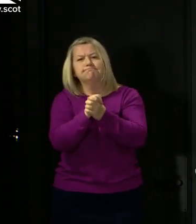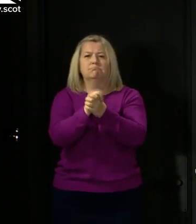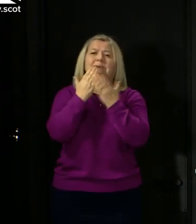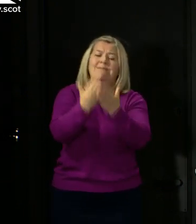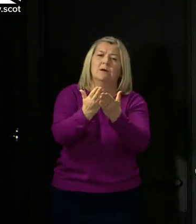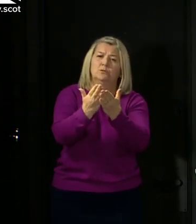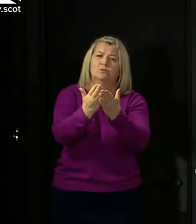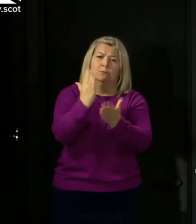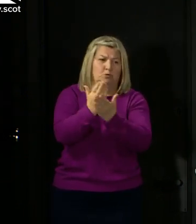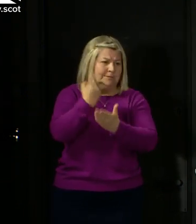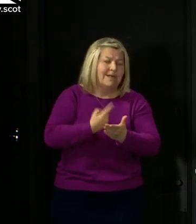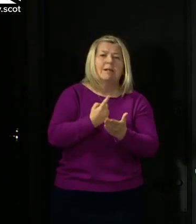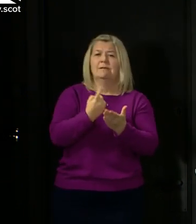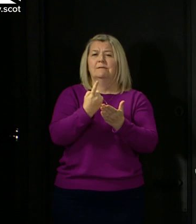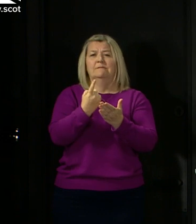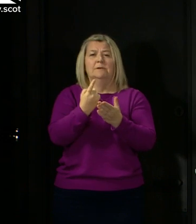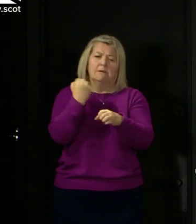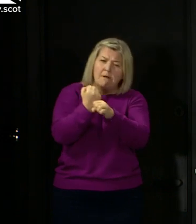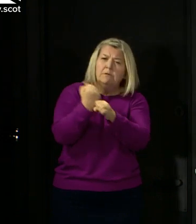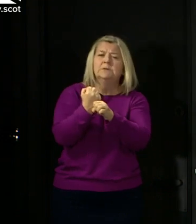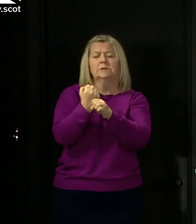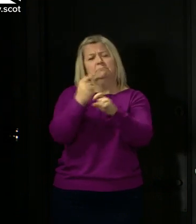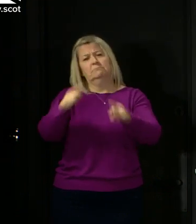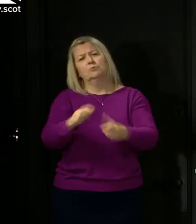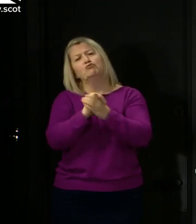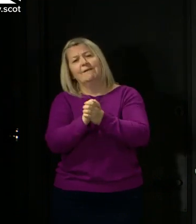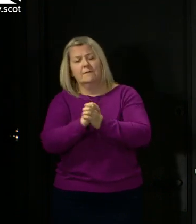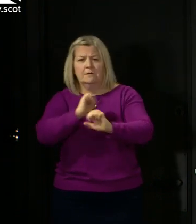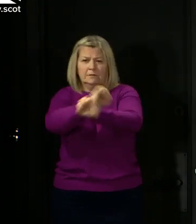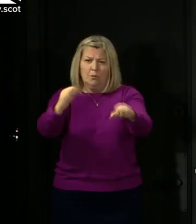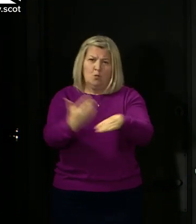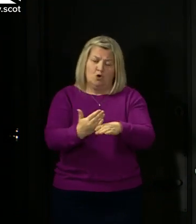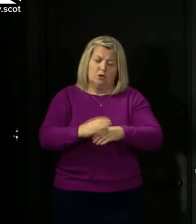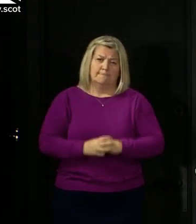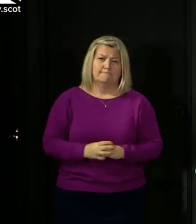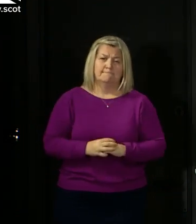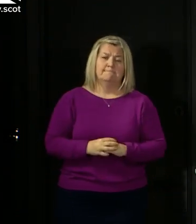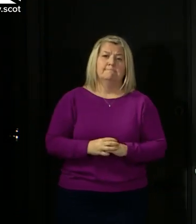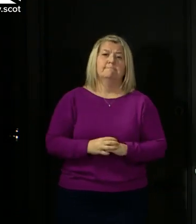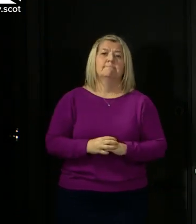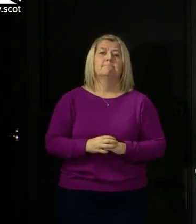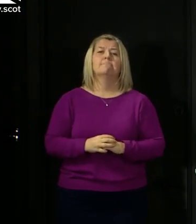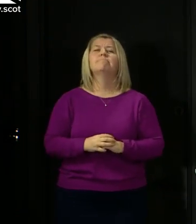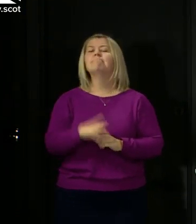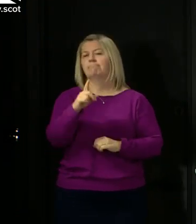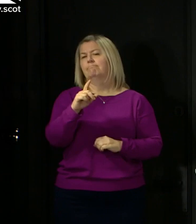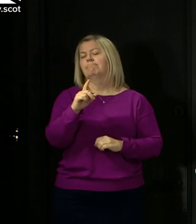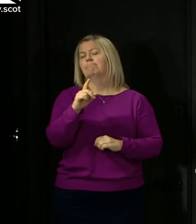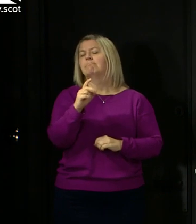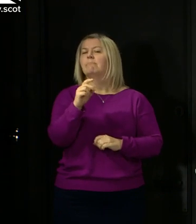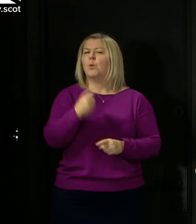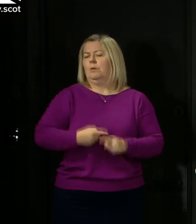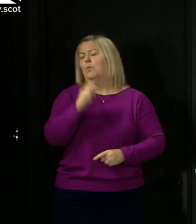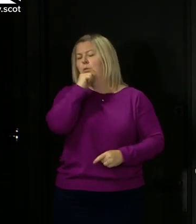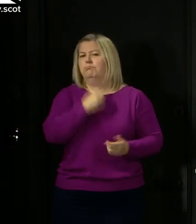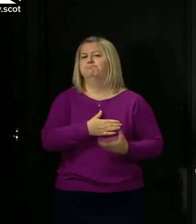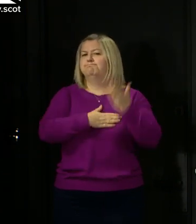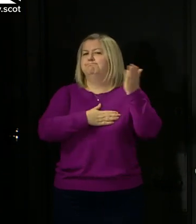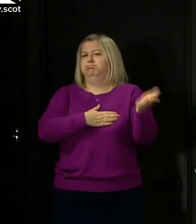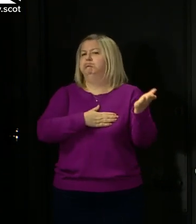In a moment, I'll ask the Cabinet Secretary to set out the details of a new wellbeing